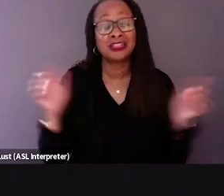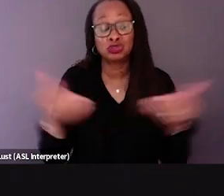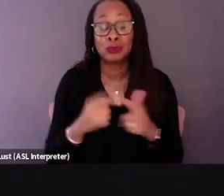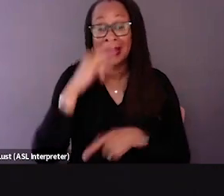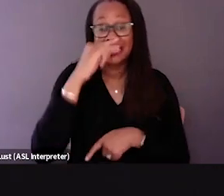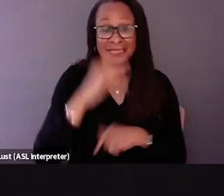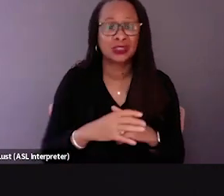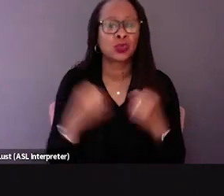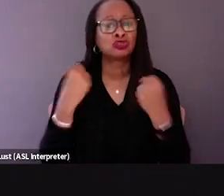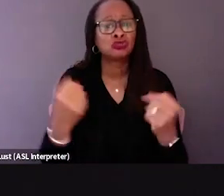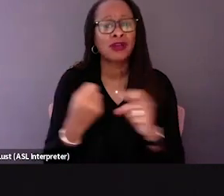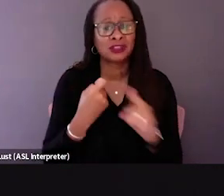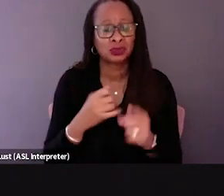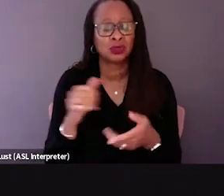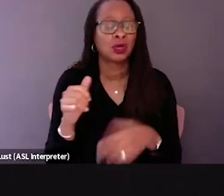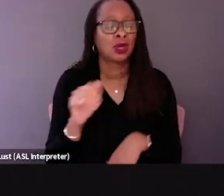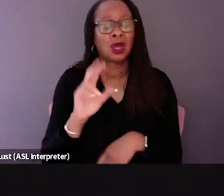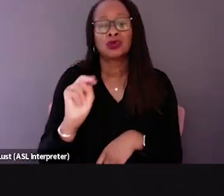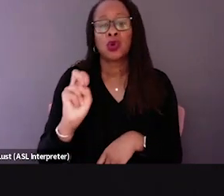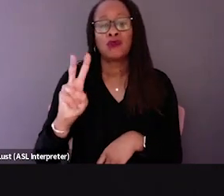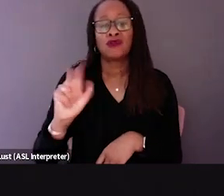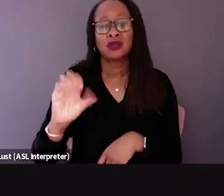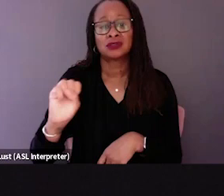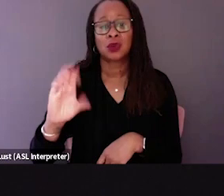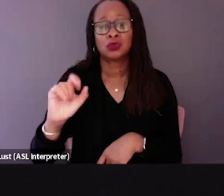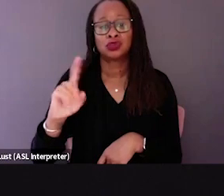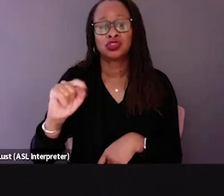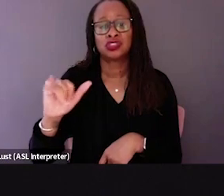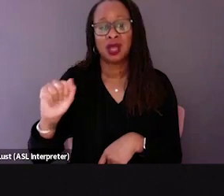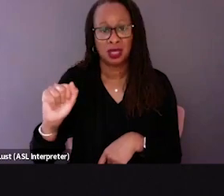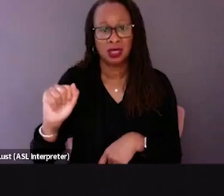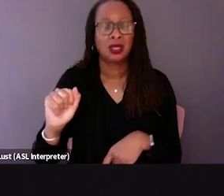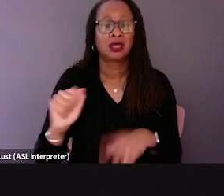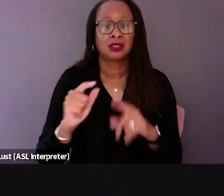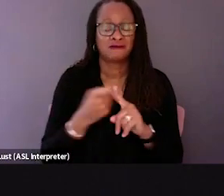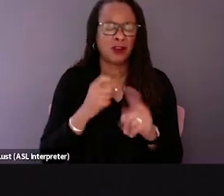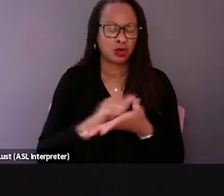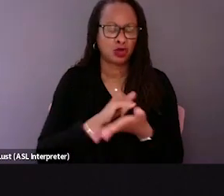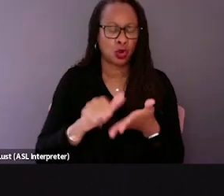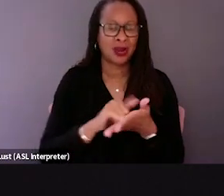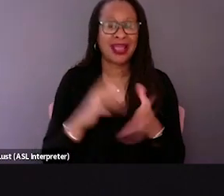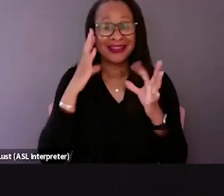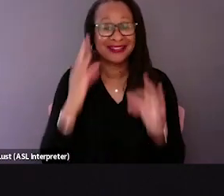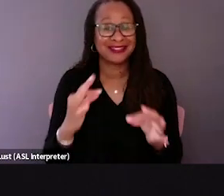to Nova Scotia from New York. So it was, you know, like a 17 hour drive and I decided to play Tales of Fourth Grade Nothing to pass the time.